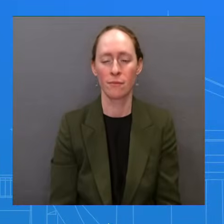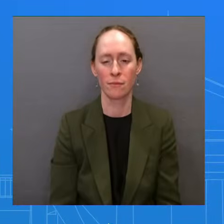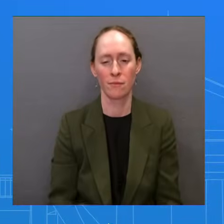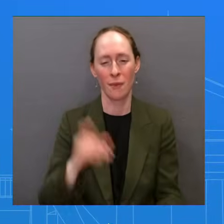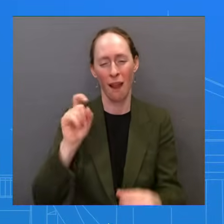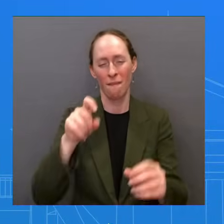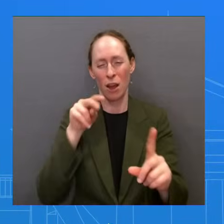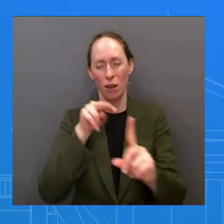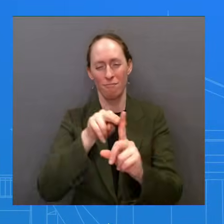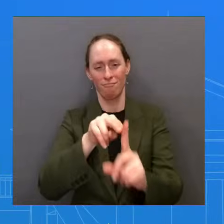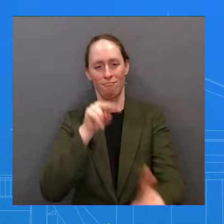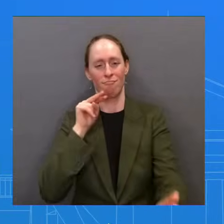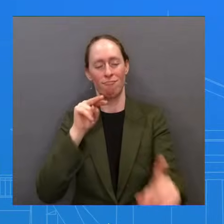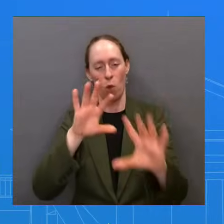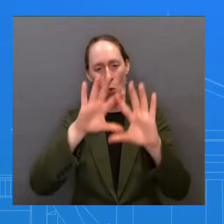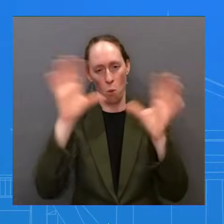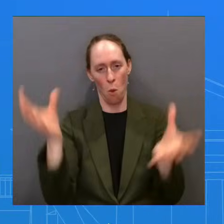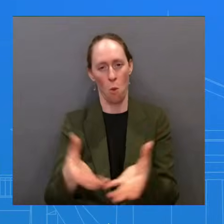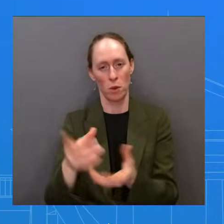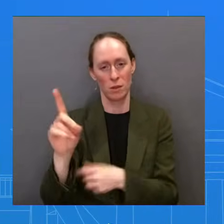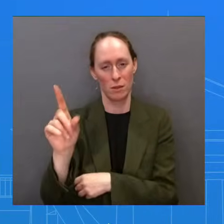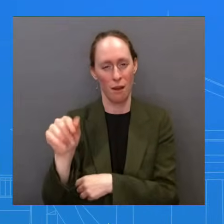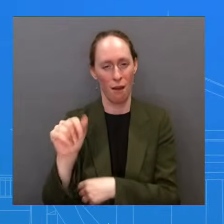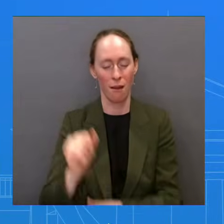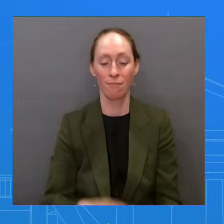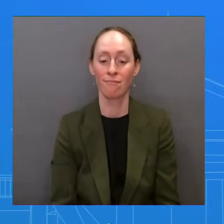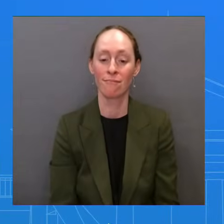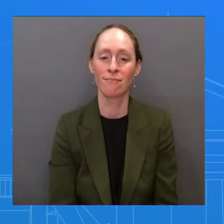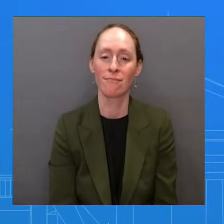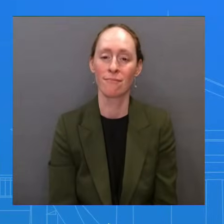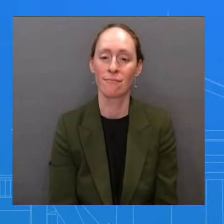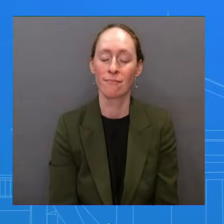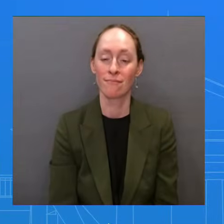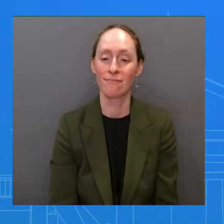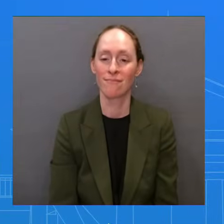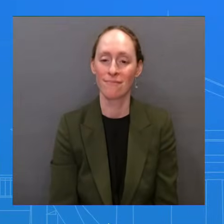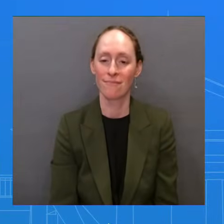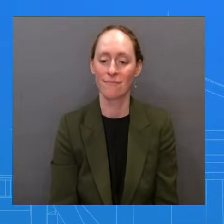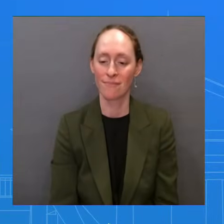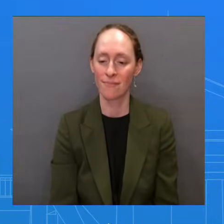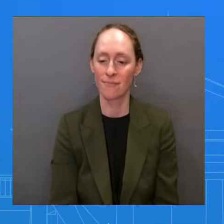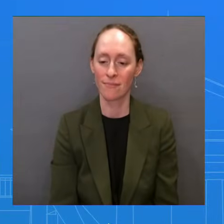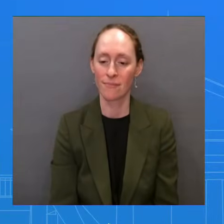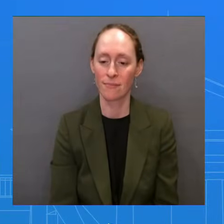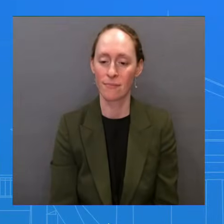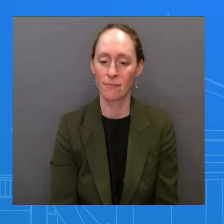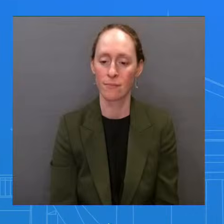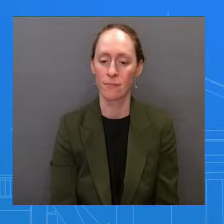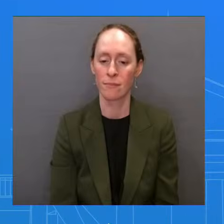I'm going to move around. The Press: Just one quick one on banking, if I could. Ms. Jean-Pierre: I'm going to move around. Go ahead. Go ahead. The Press: I'd like to ask you about Sudan.